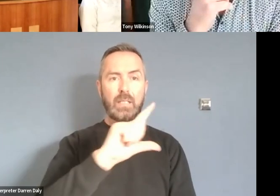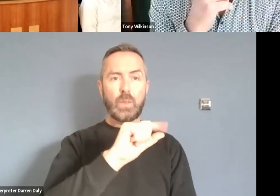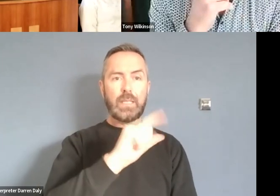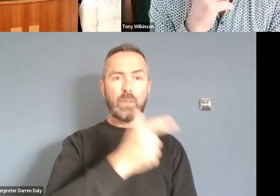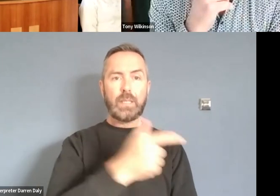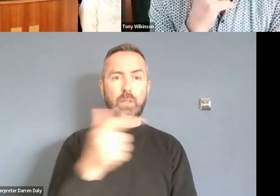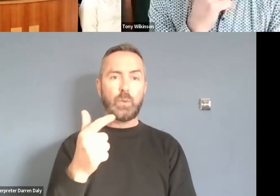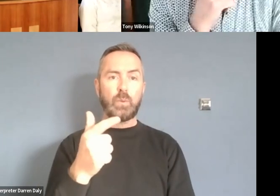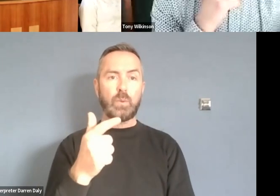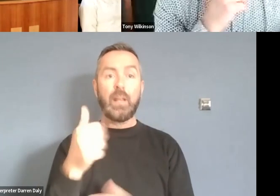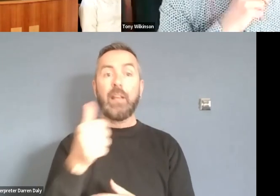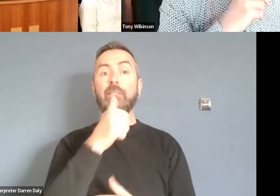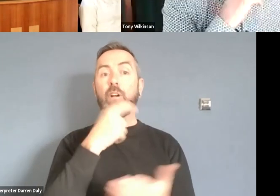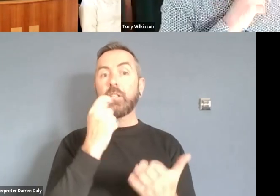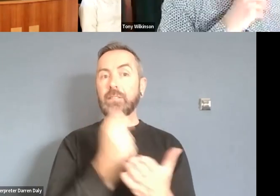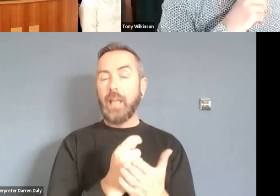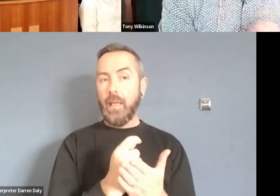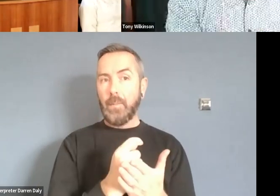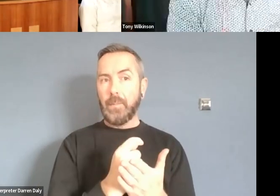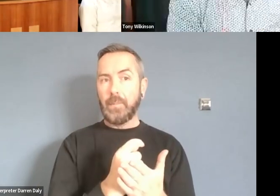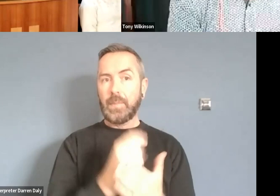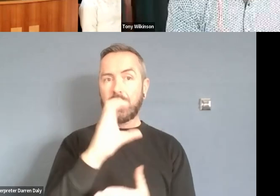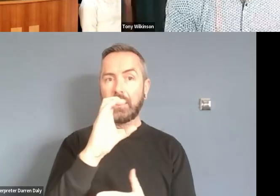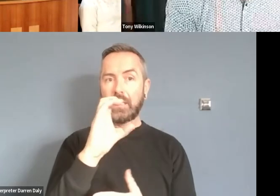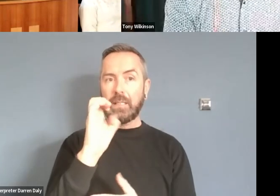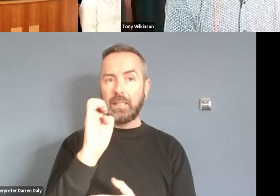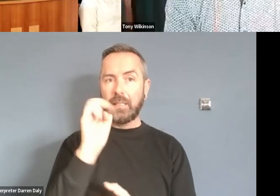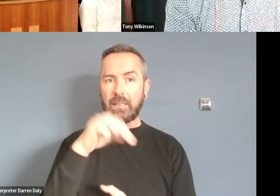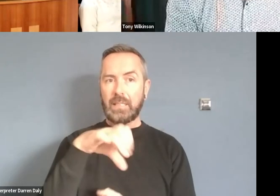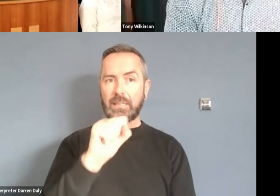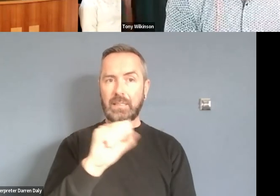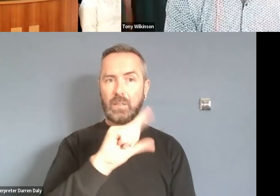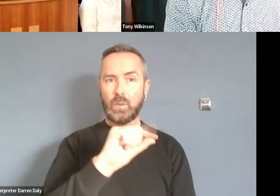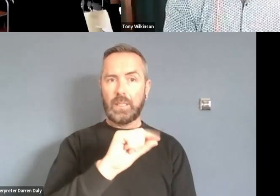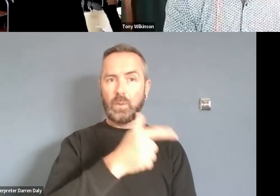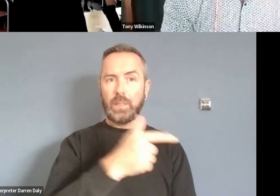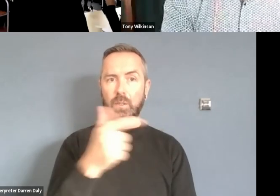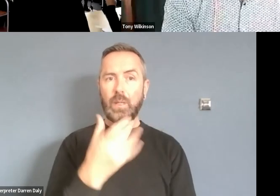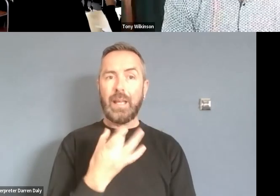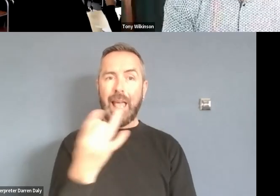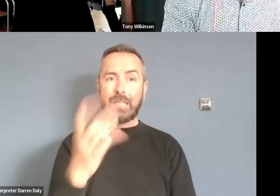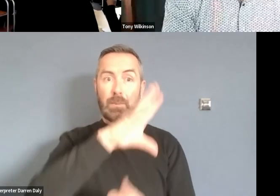the first time census 2022 asked questions about specific conditions and